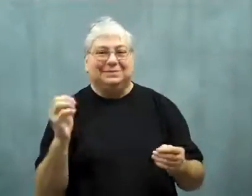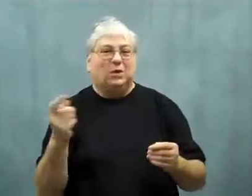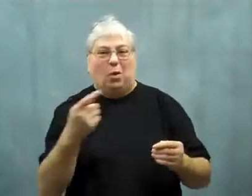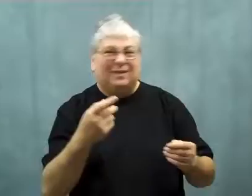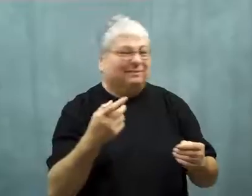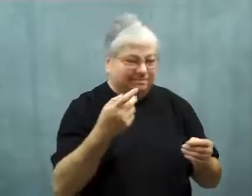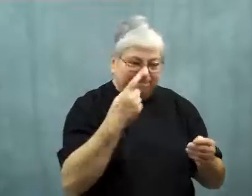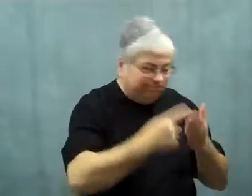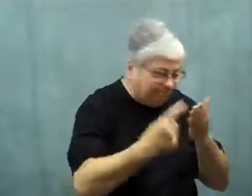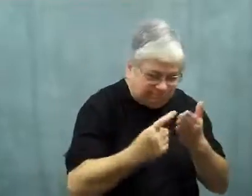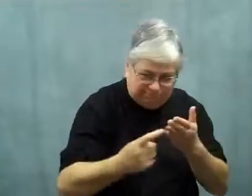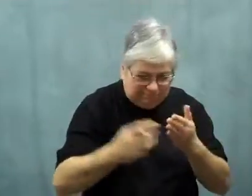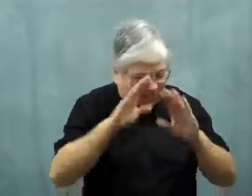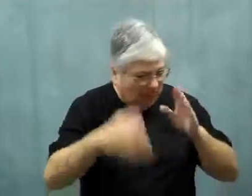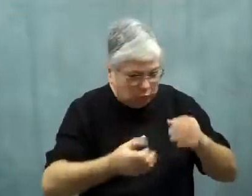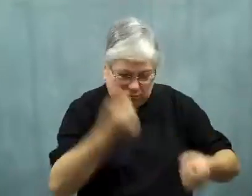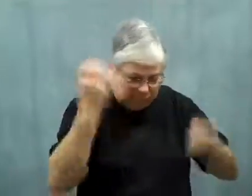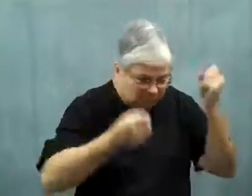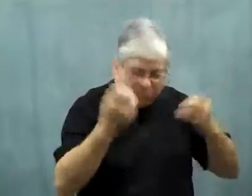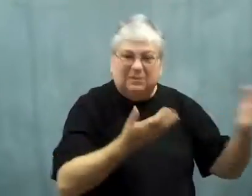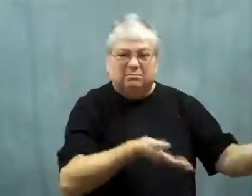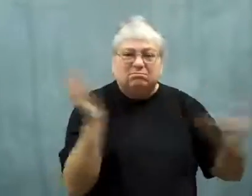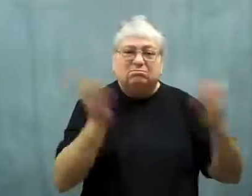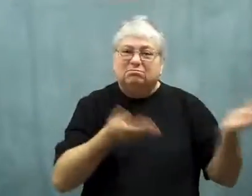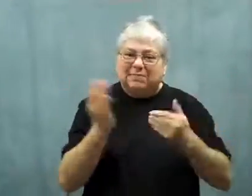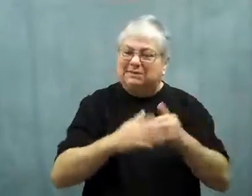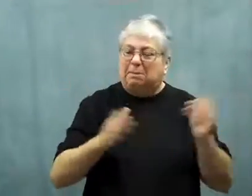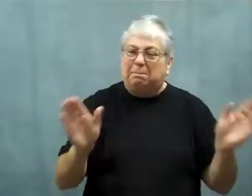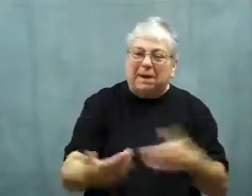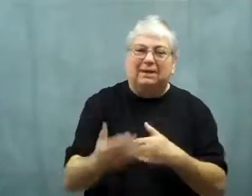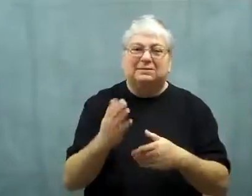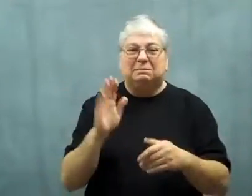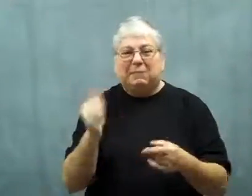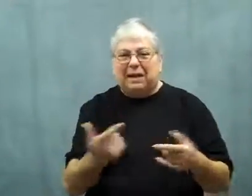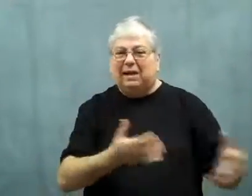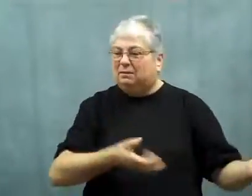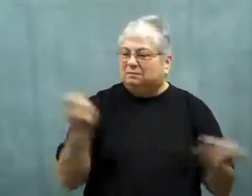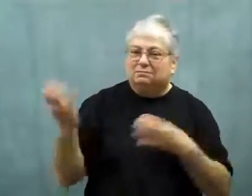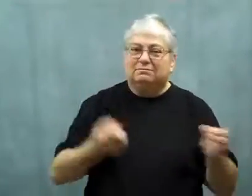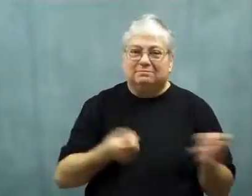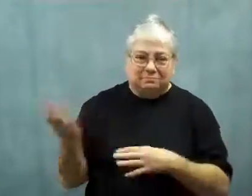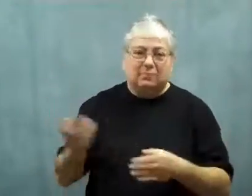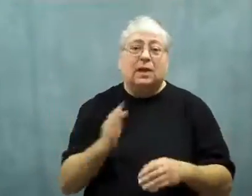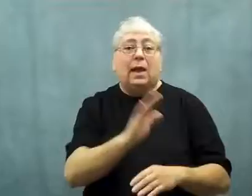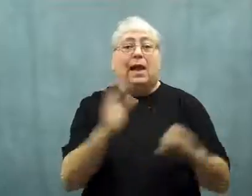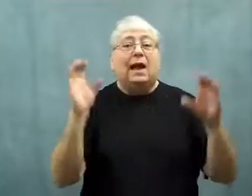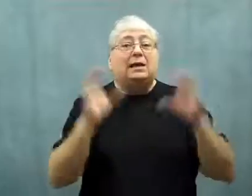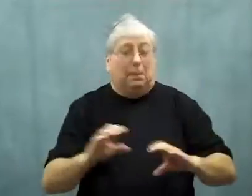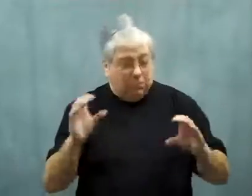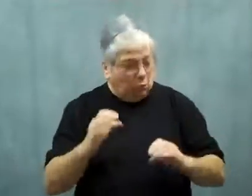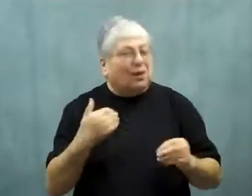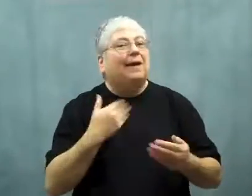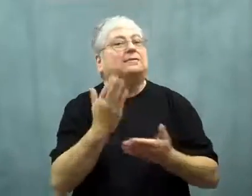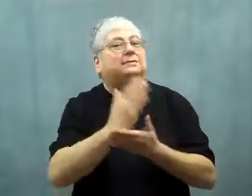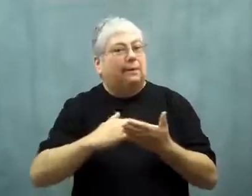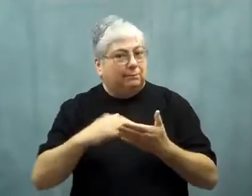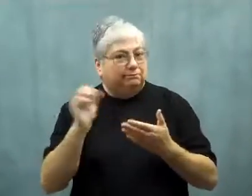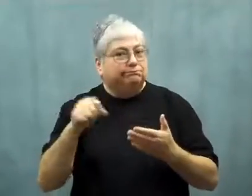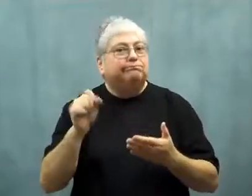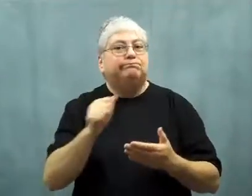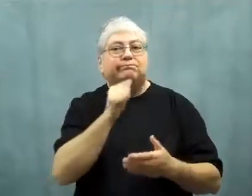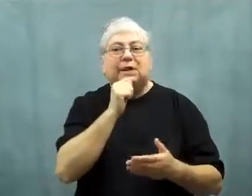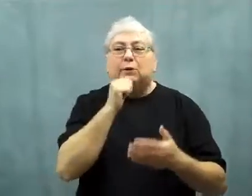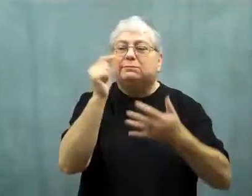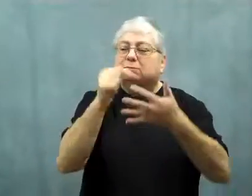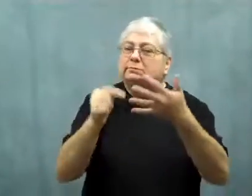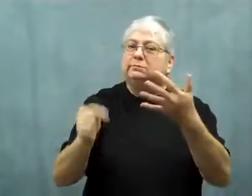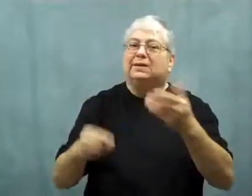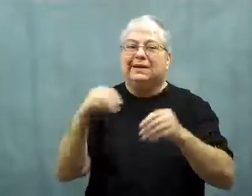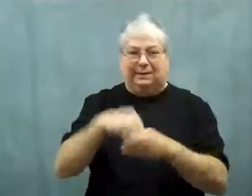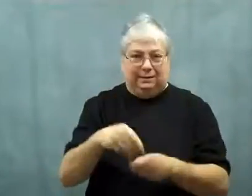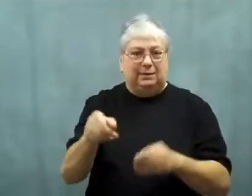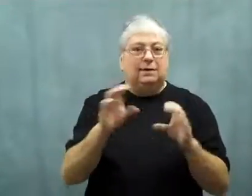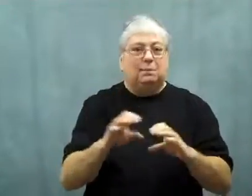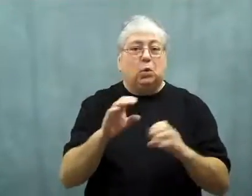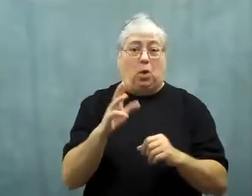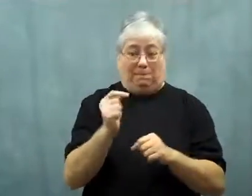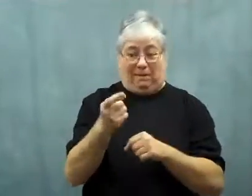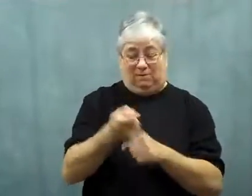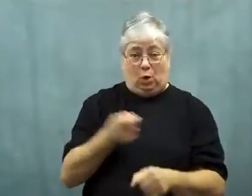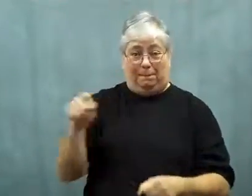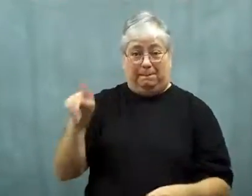Some boxes and bags were removed from her home.